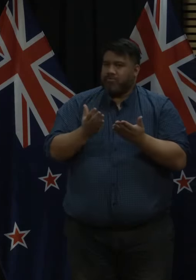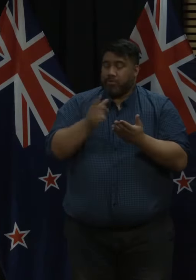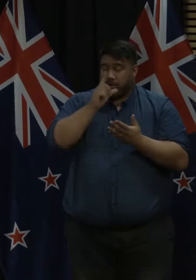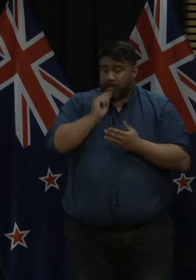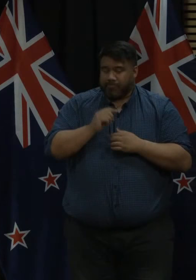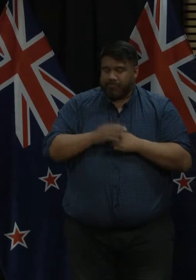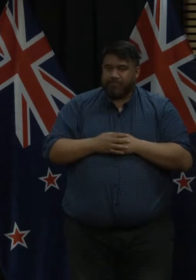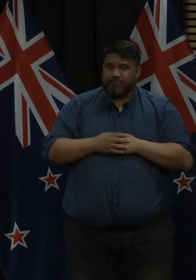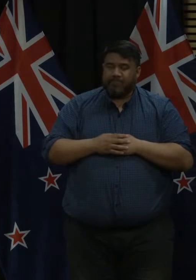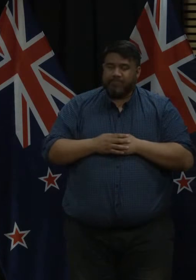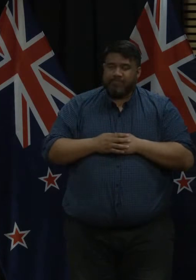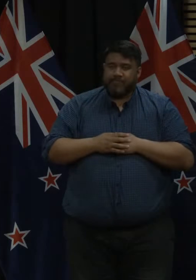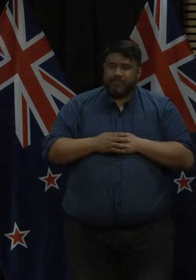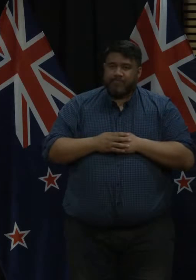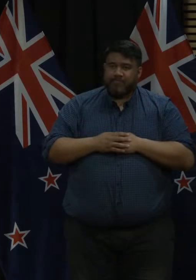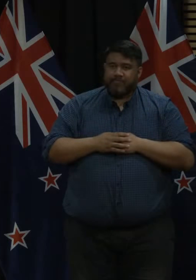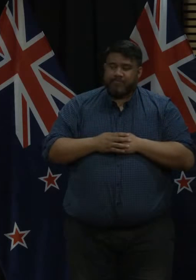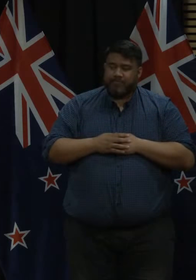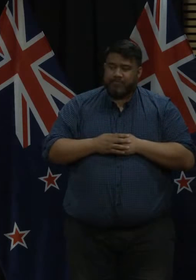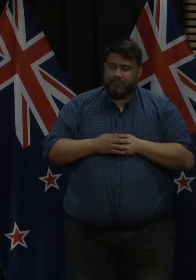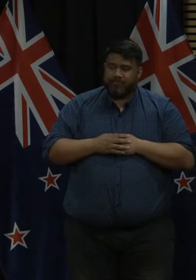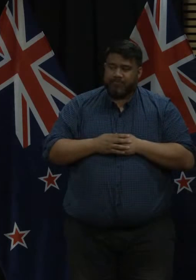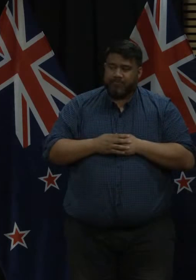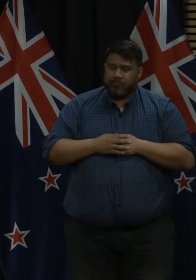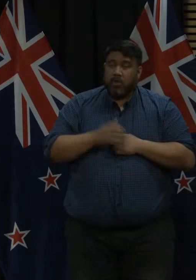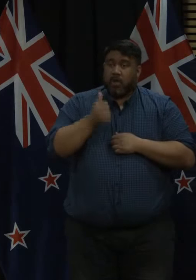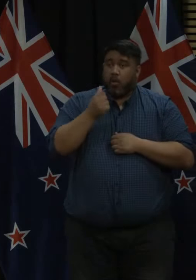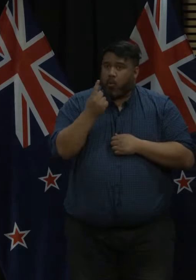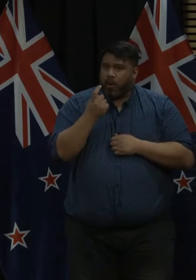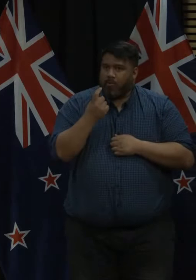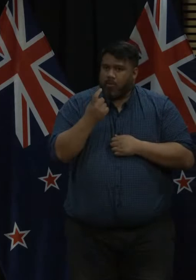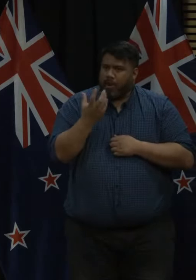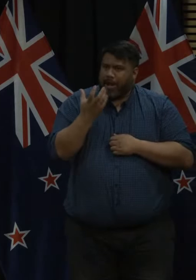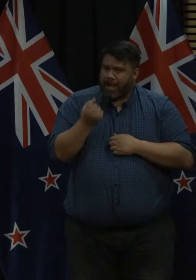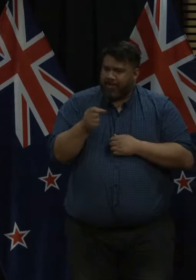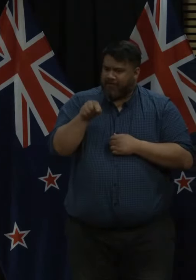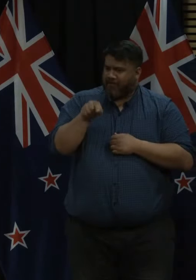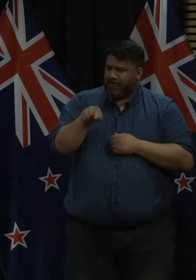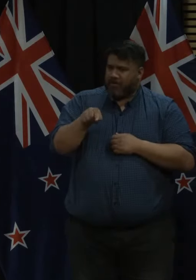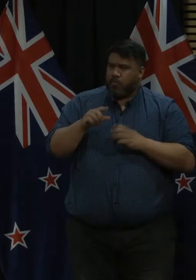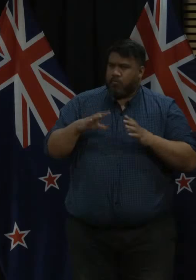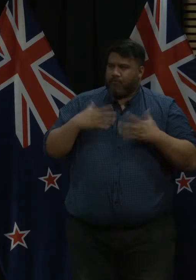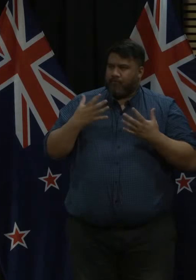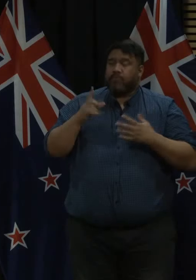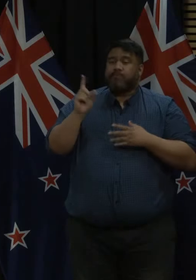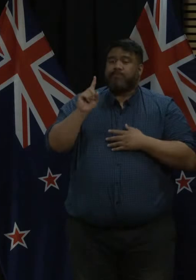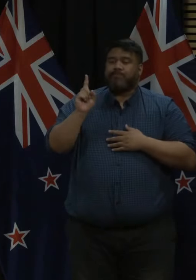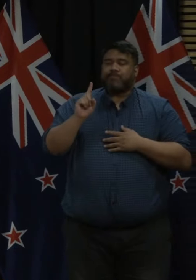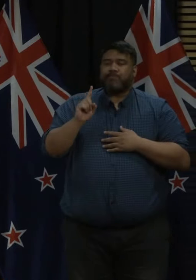you to communicate and we have a team of people looking at